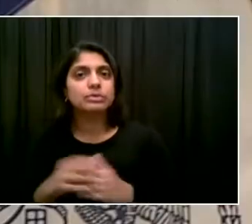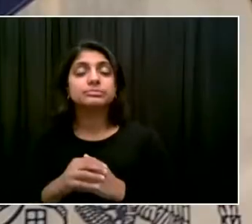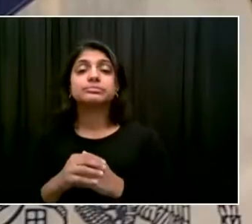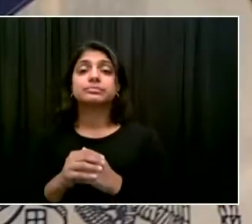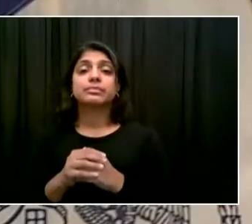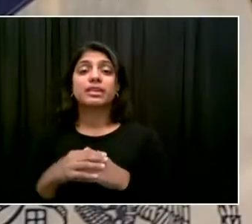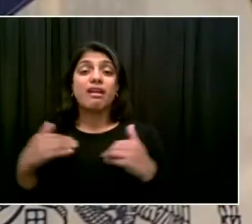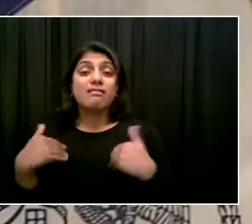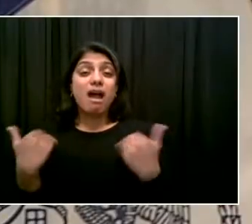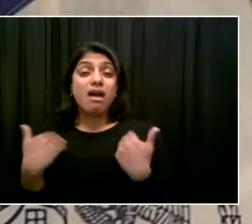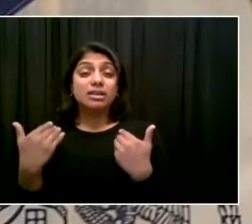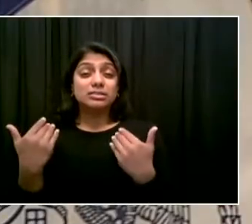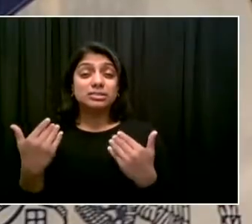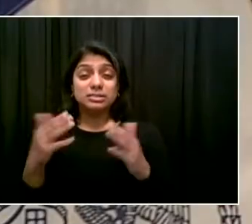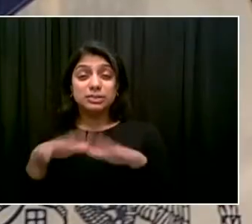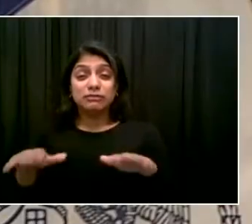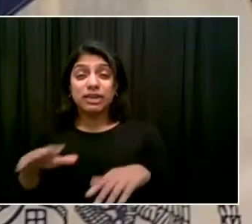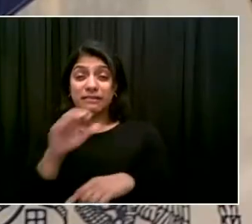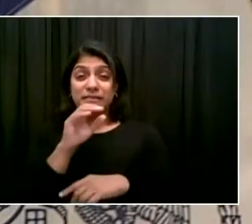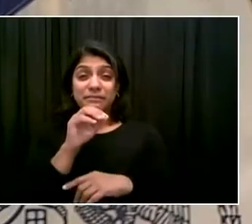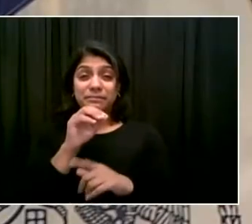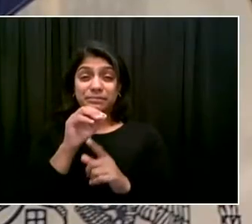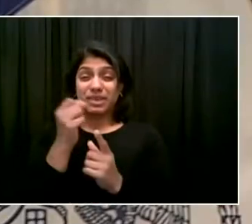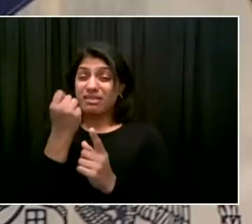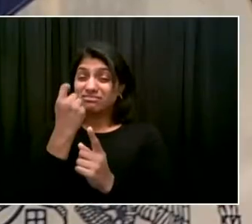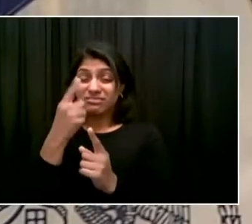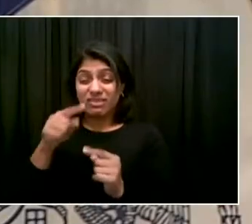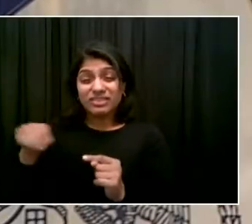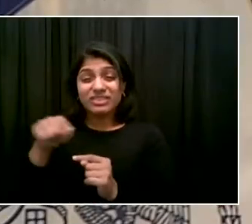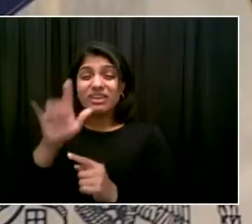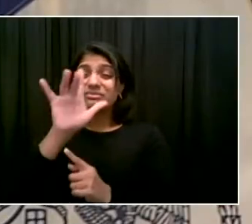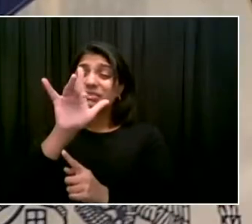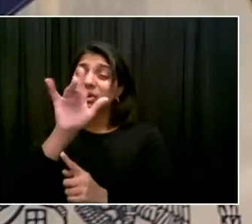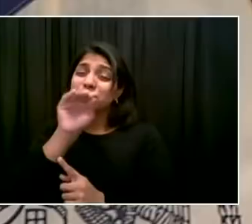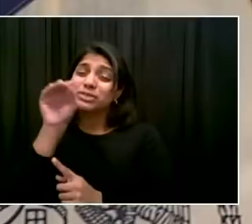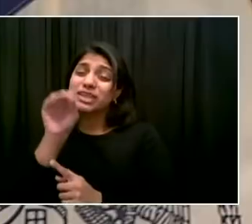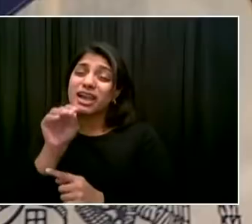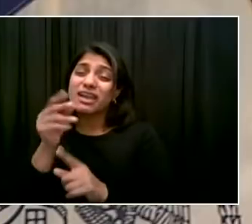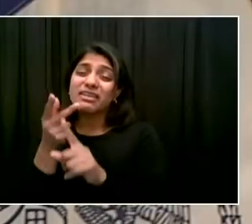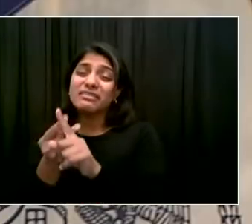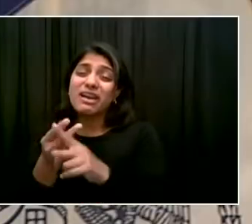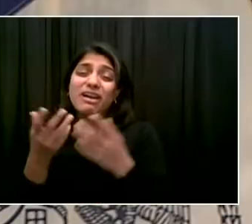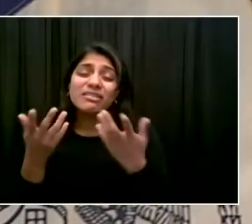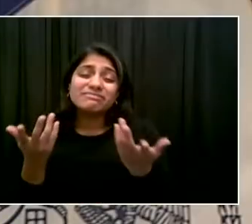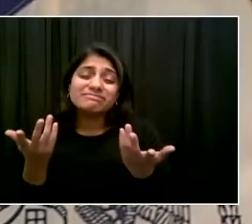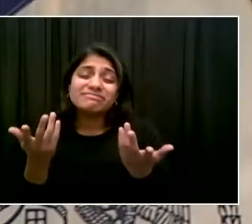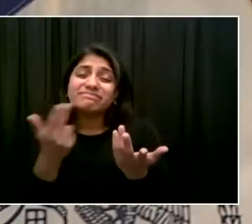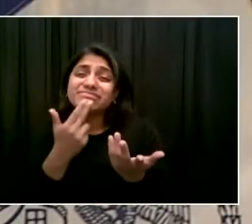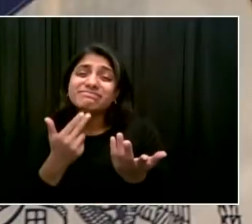AND THAT'S WONDERFUL. BUT WITH YOUNGER KIDS WE REJUST DEUNR 25% AND THAT'S NOT ENOUGH. IT'S BETTER THAN A LOT OF THE